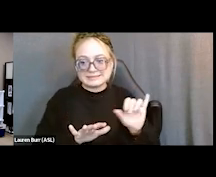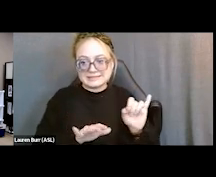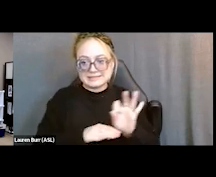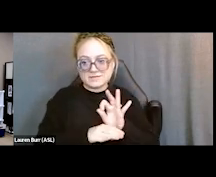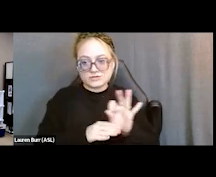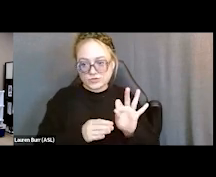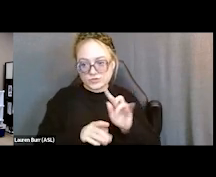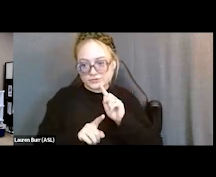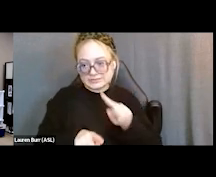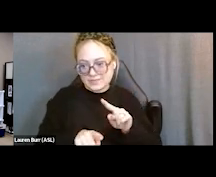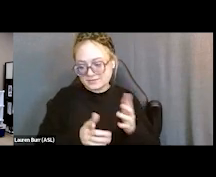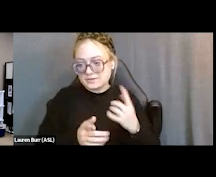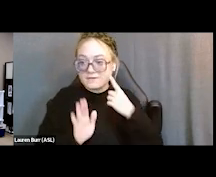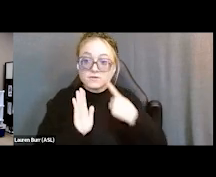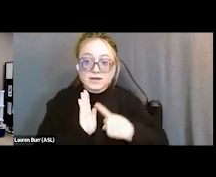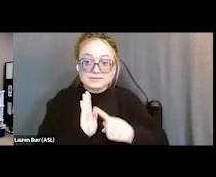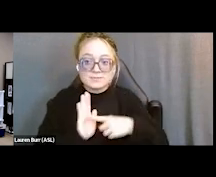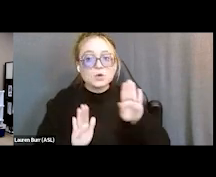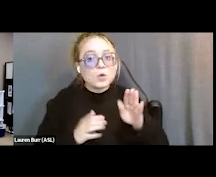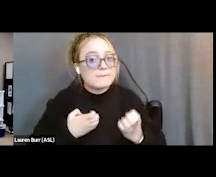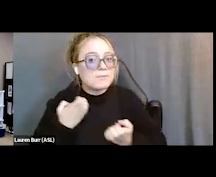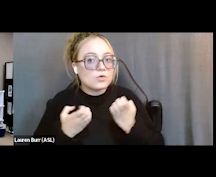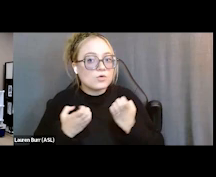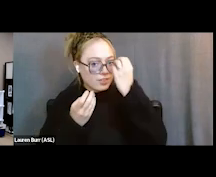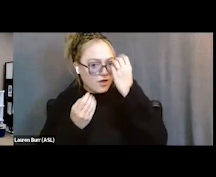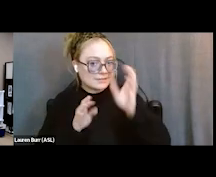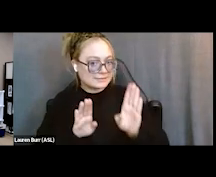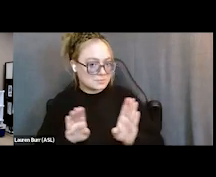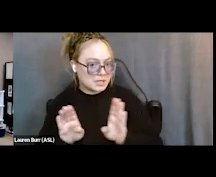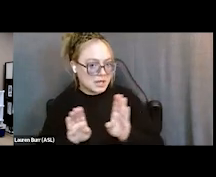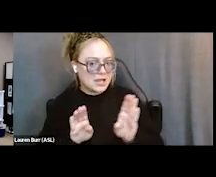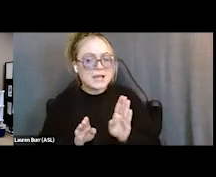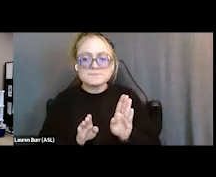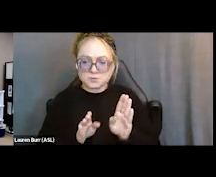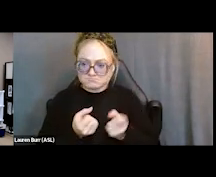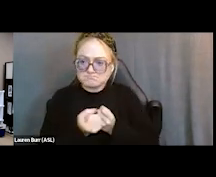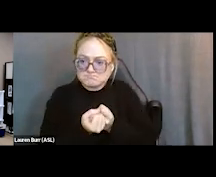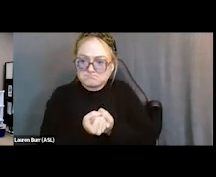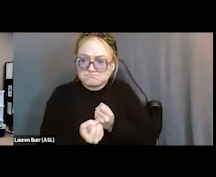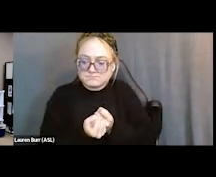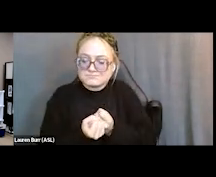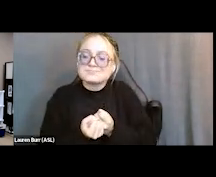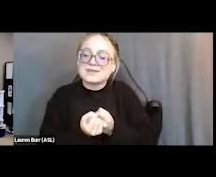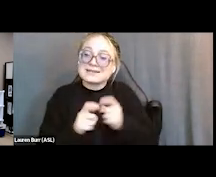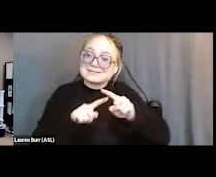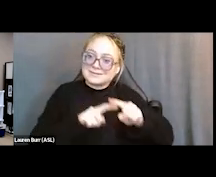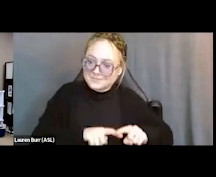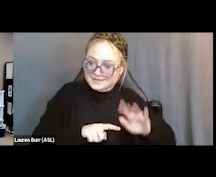So this can mean validating people's emotions, thoughts, or behavior based on whatever makes sense given their history and the current situation.